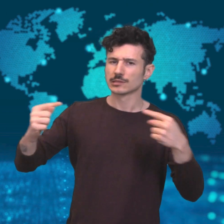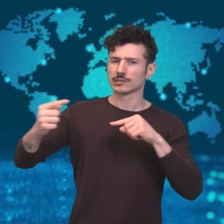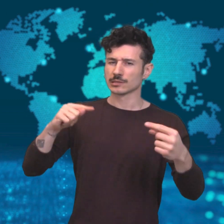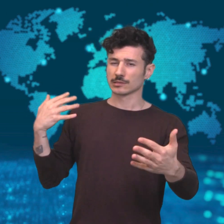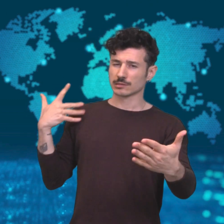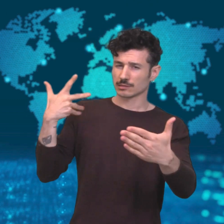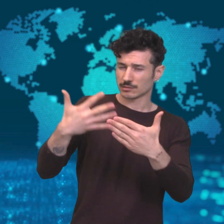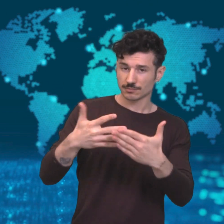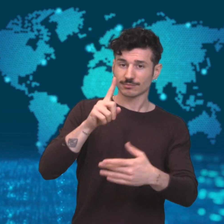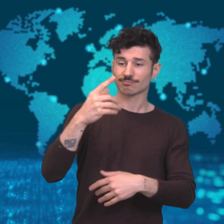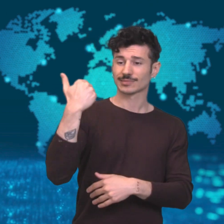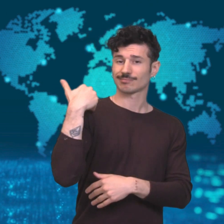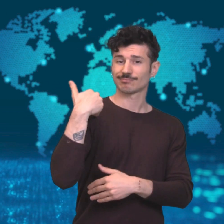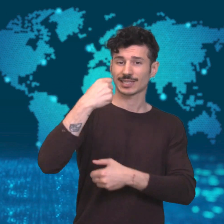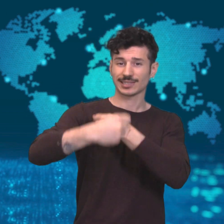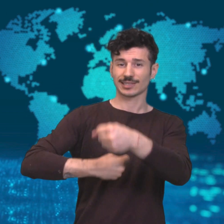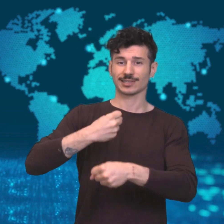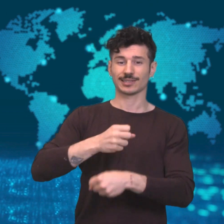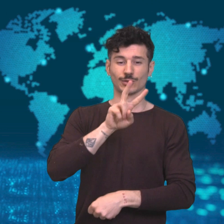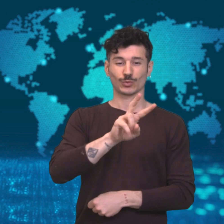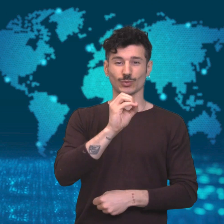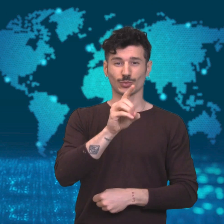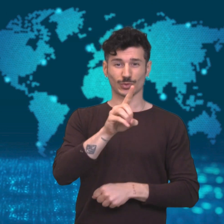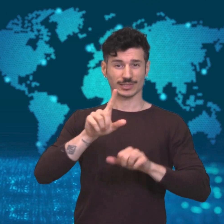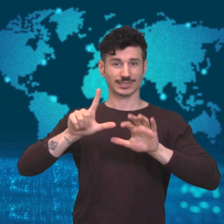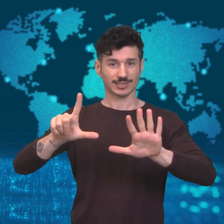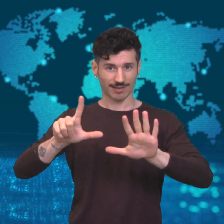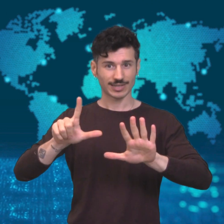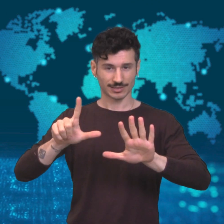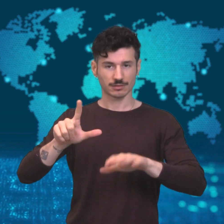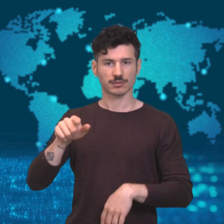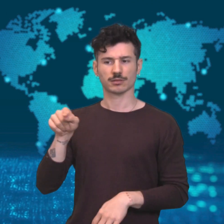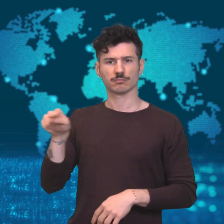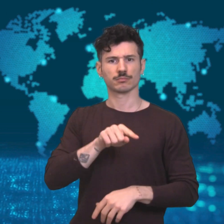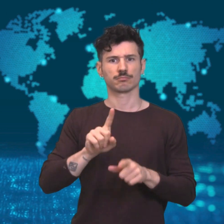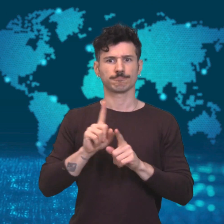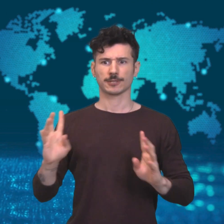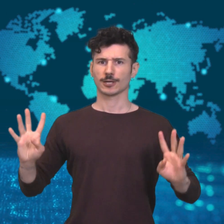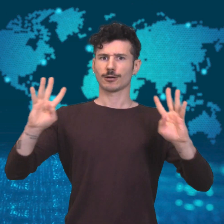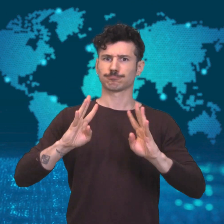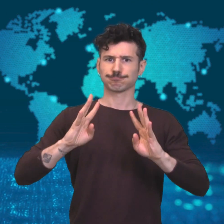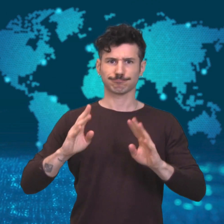Both sides have a history of border skirmishes and in